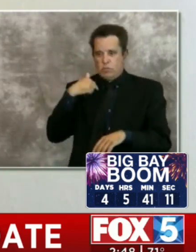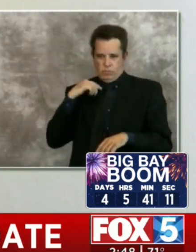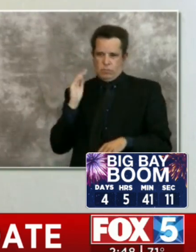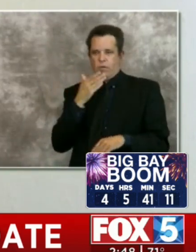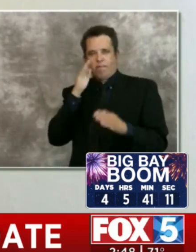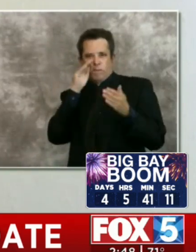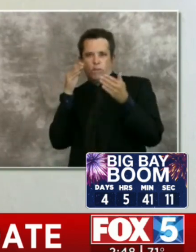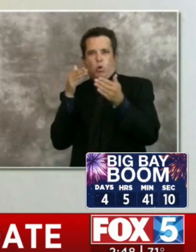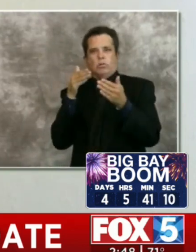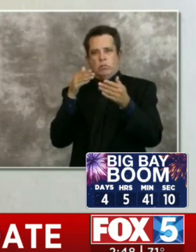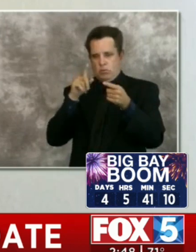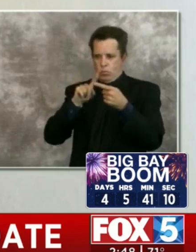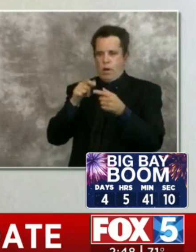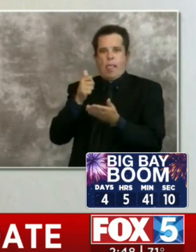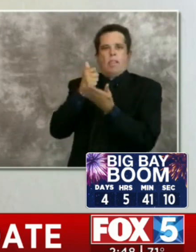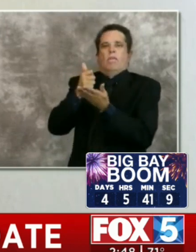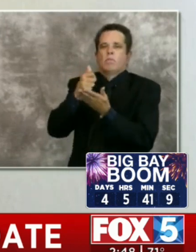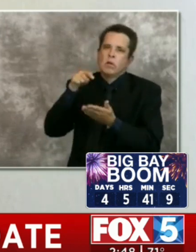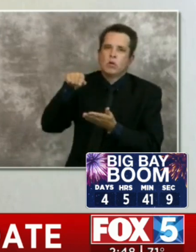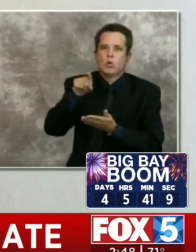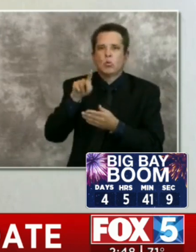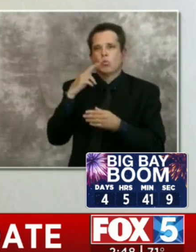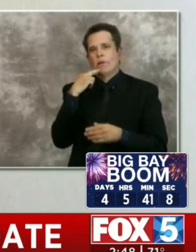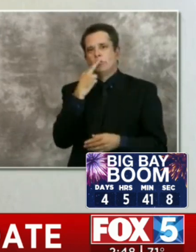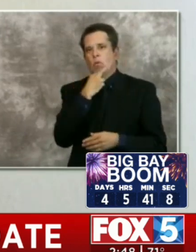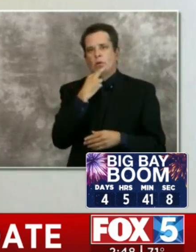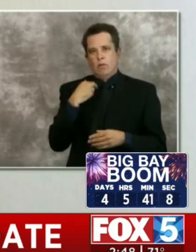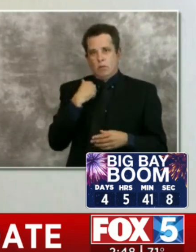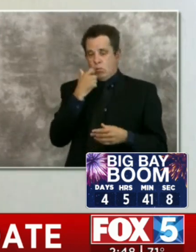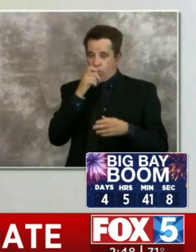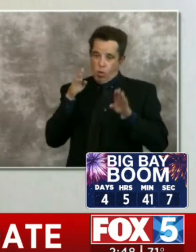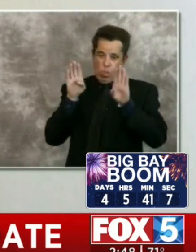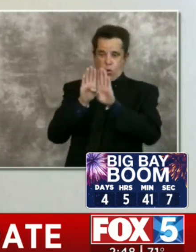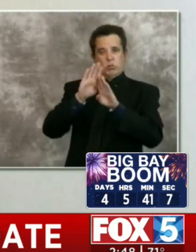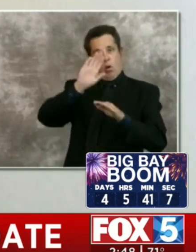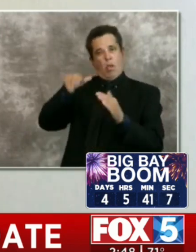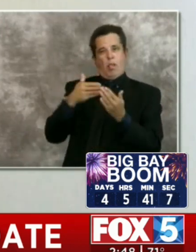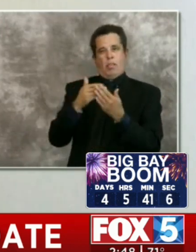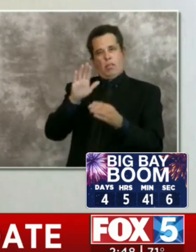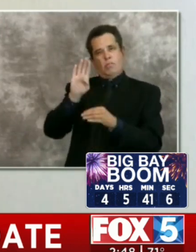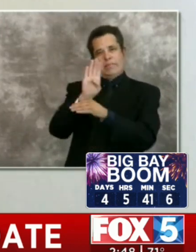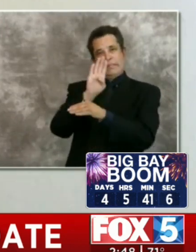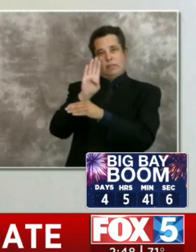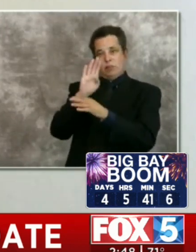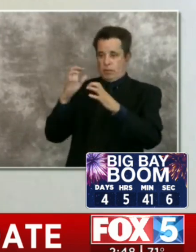ALLUDED TO AROUND. HI LIMITATIONS AROUND RESTAURANTS AND YOU'LL HEAR MORE FROM DOCTOR WOOTEN AROUND ALL RIGHT